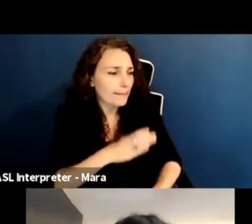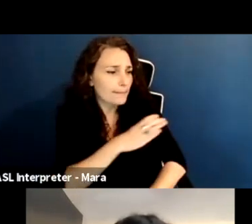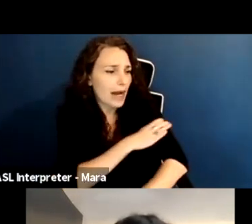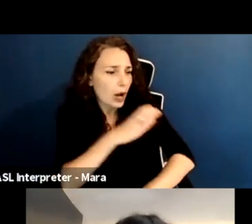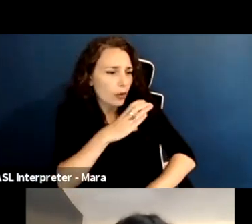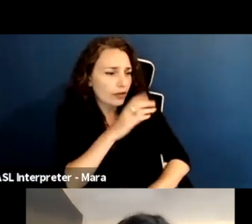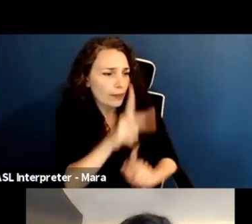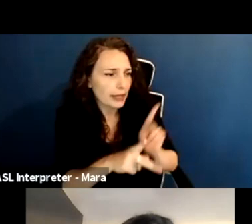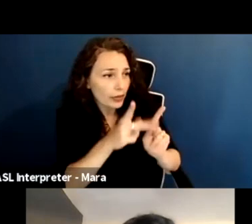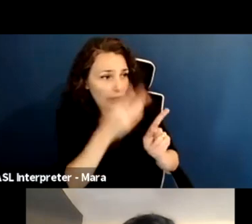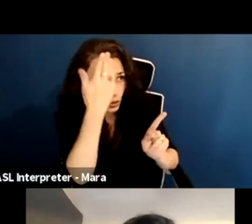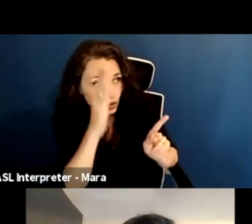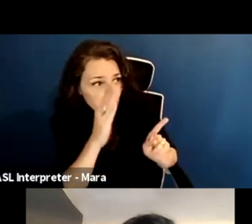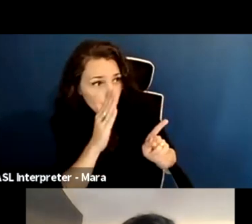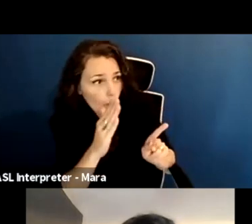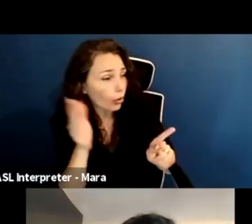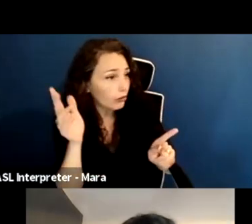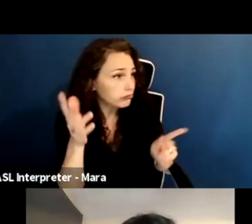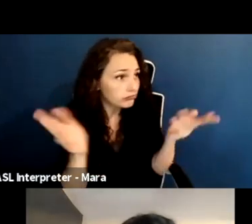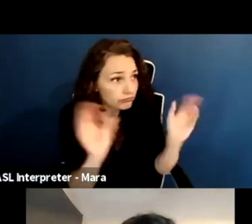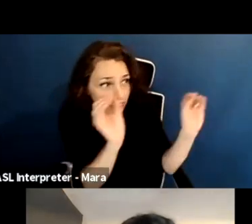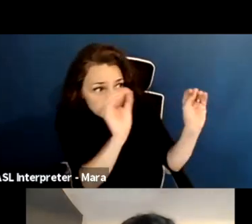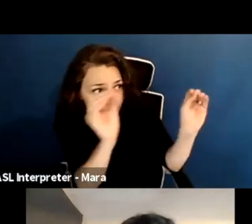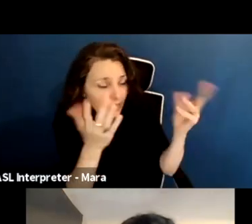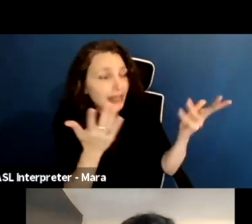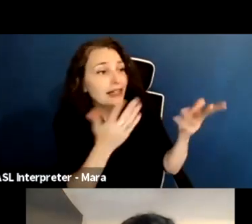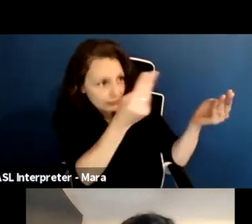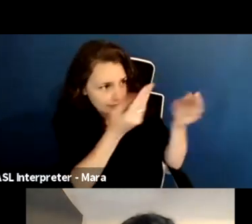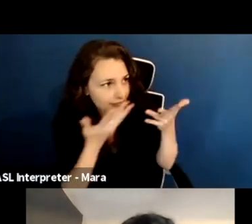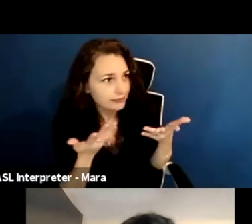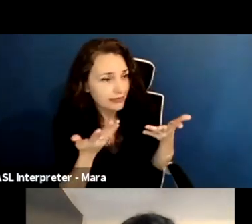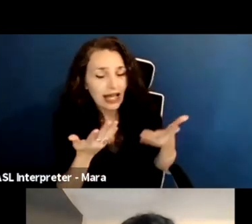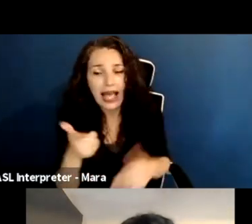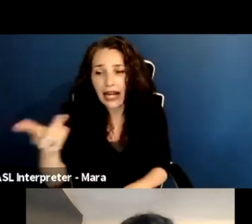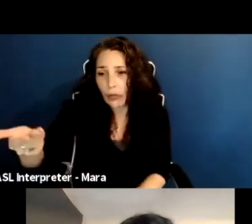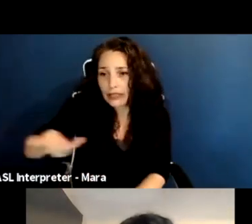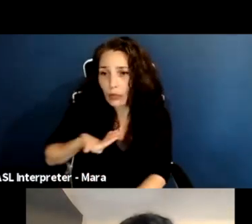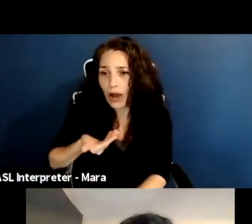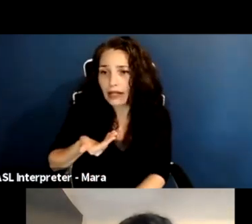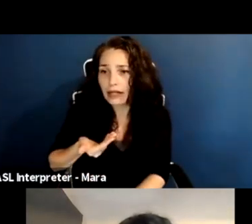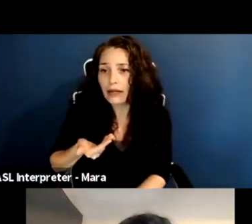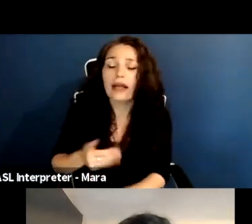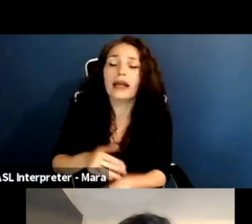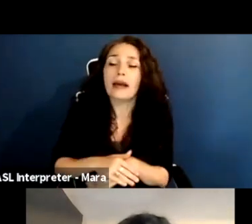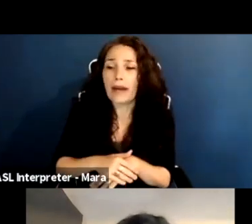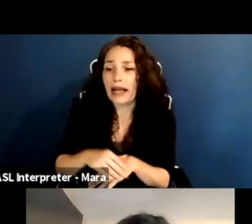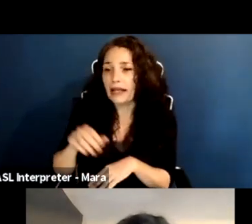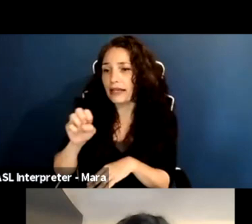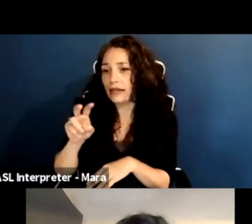And maybe because of that, then I was brought in actually by E1 which is the production company